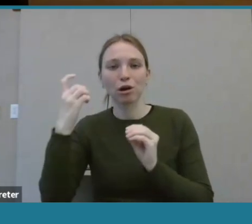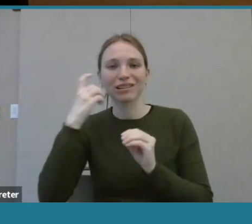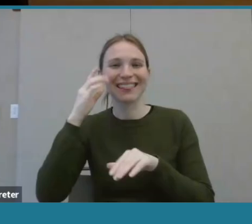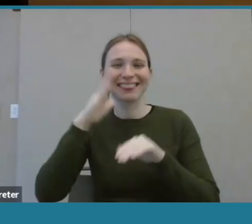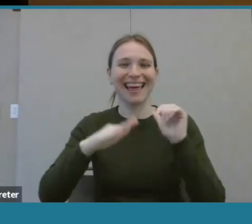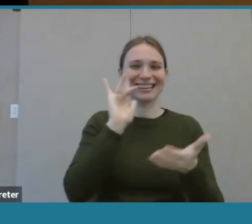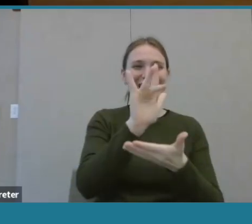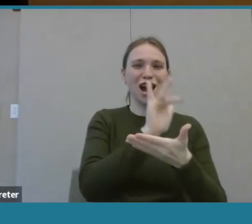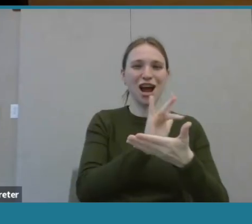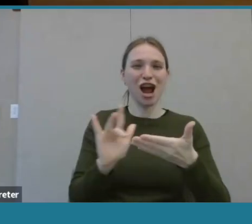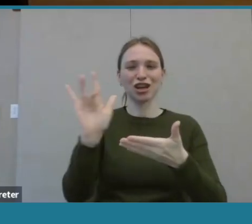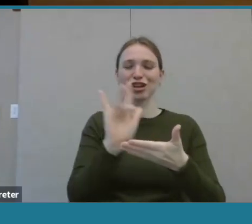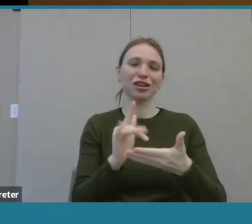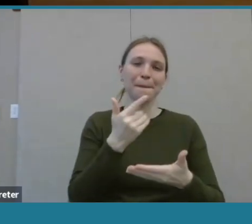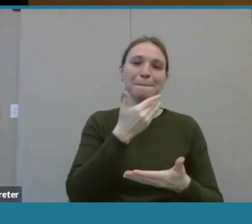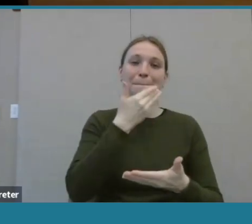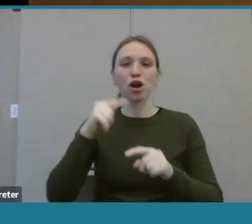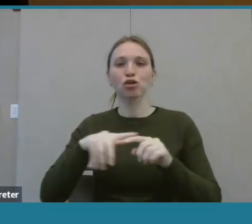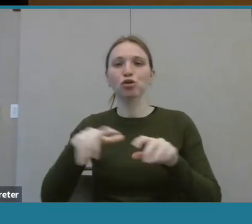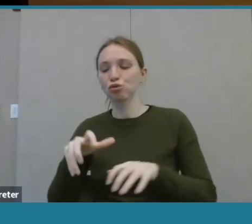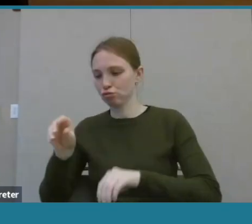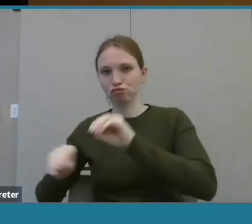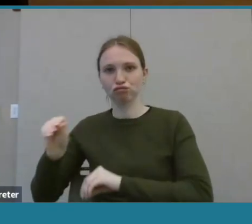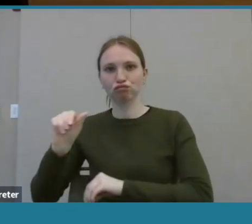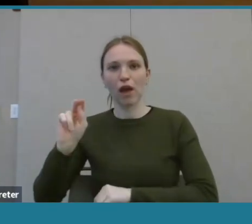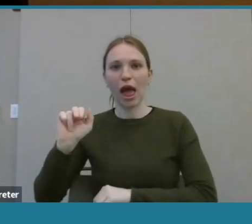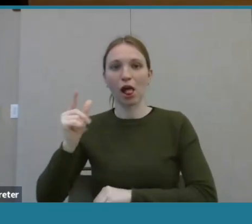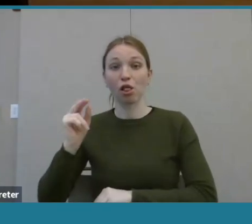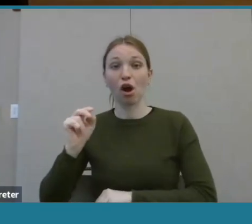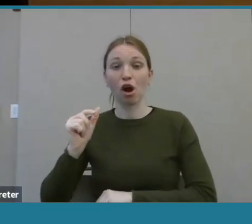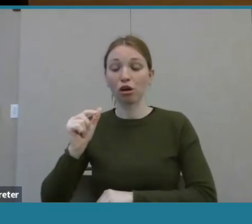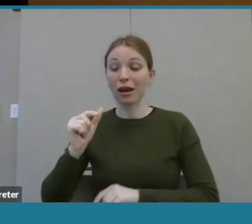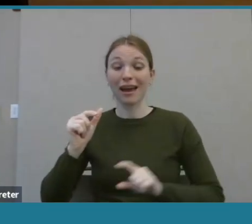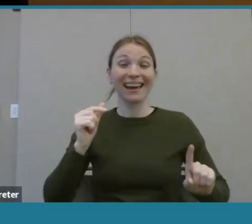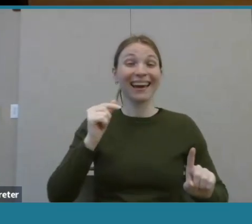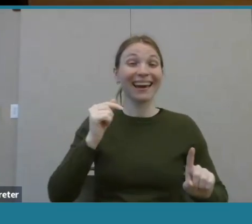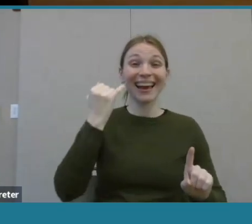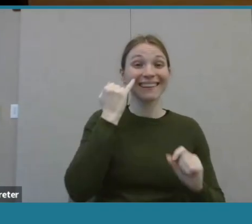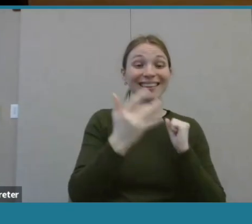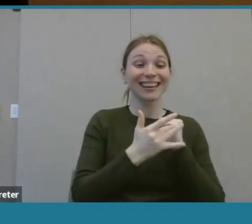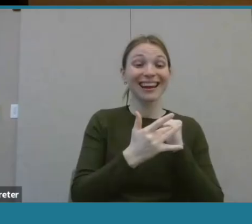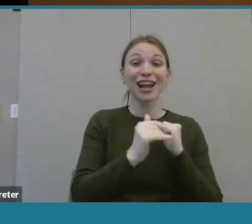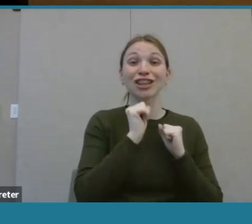It was something we heard from people over and over again was when technology doesn't work, it becomes such a barrier.